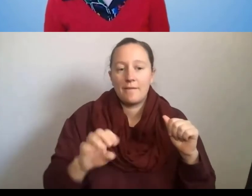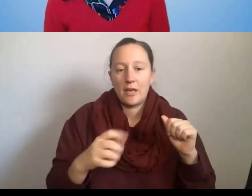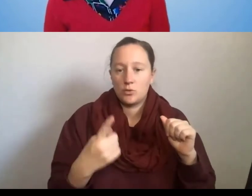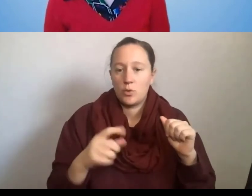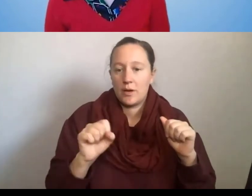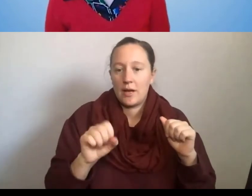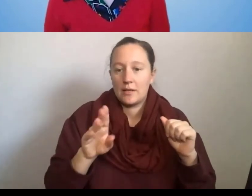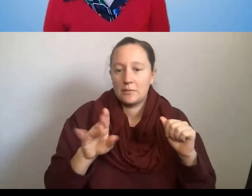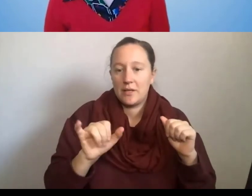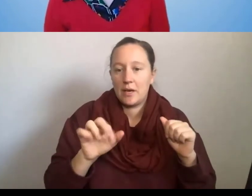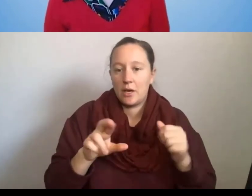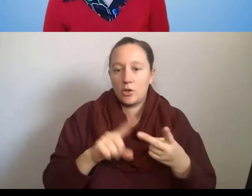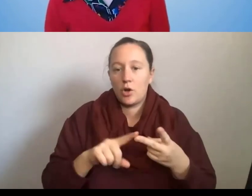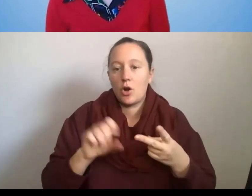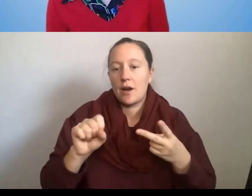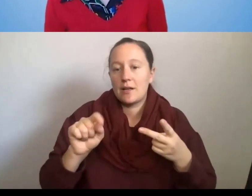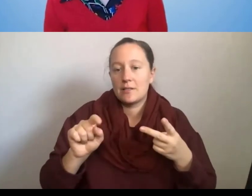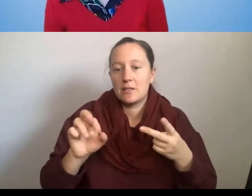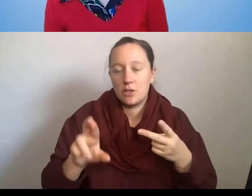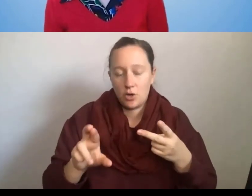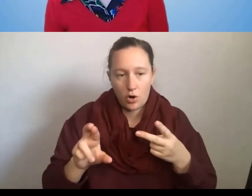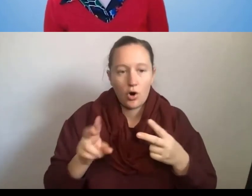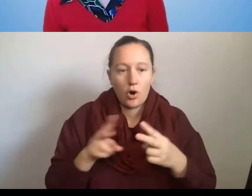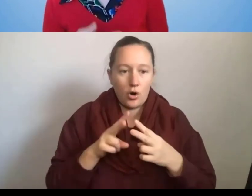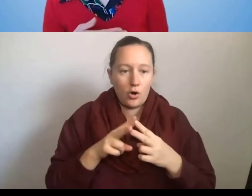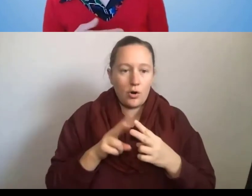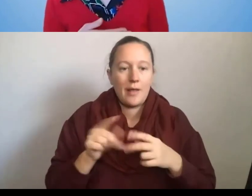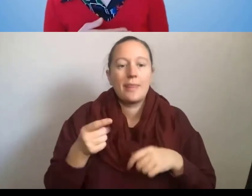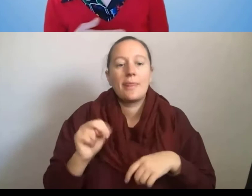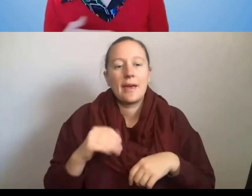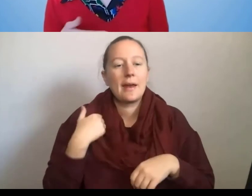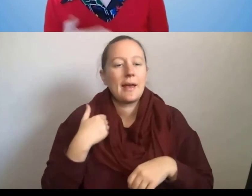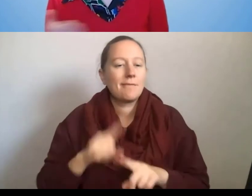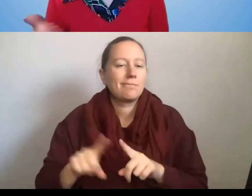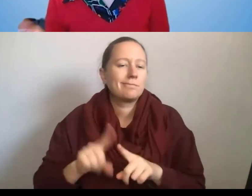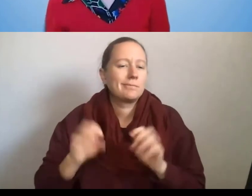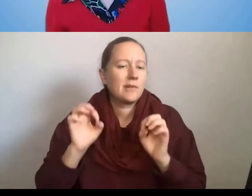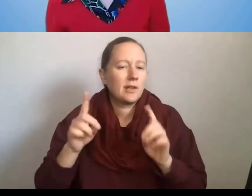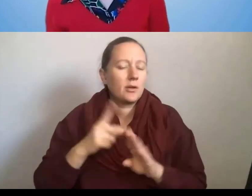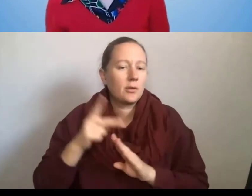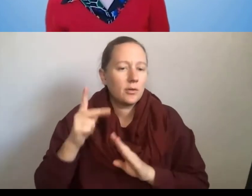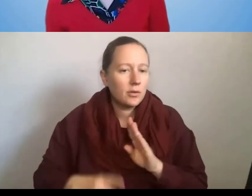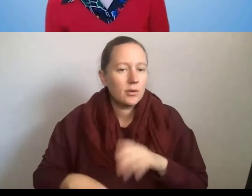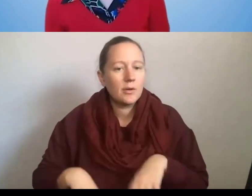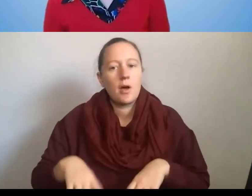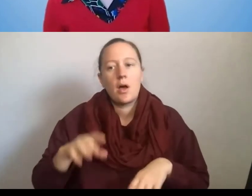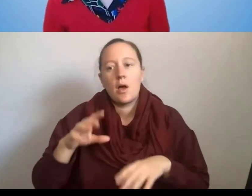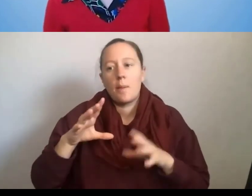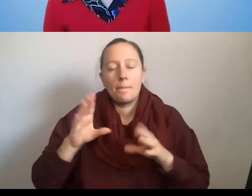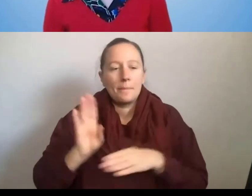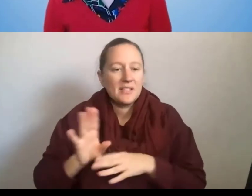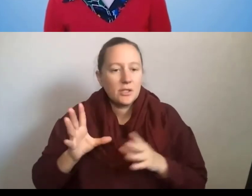and then we have different educational programs. We have the entrepreneurs in residence that Matt talked about.